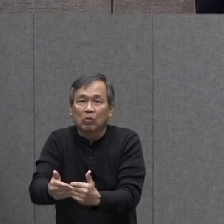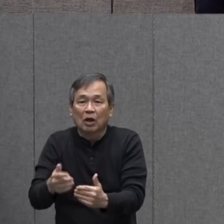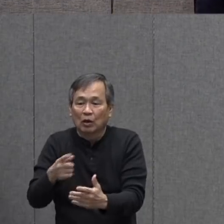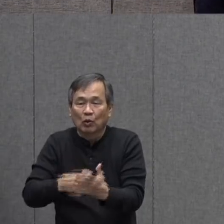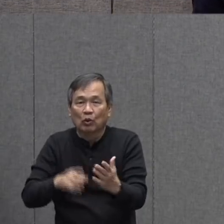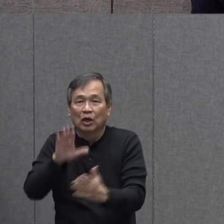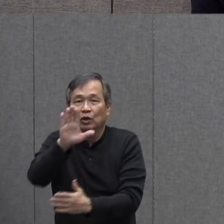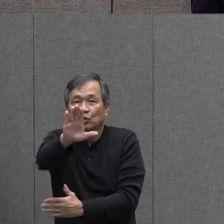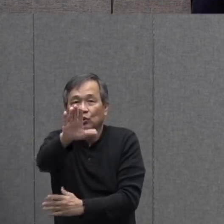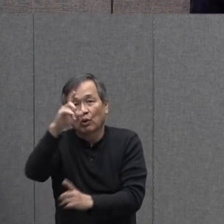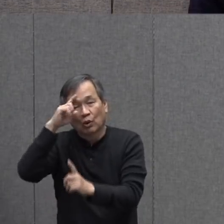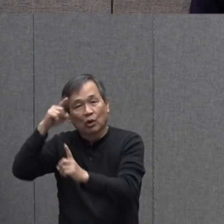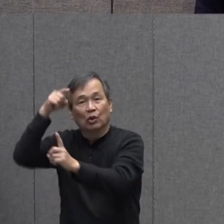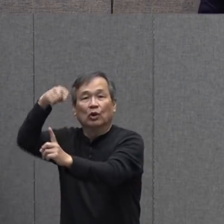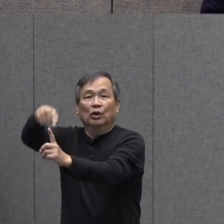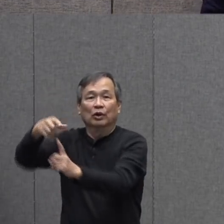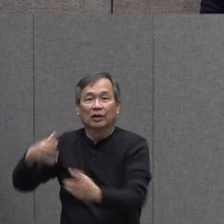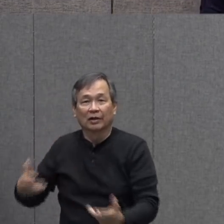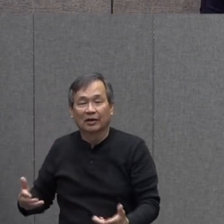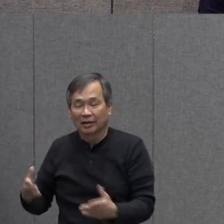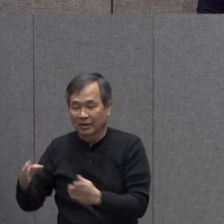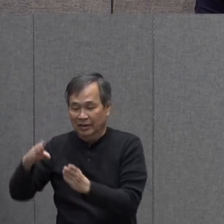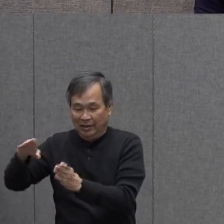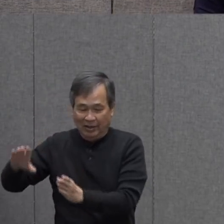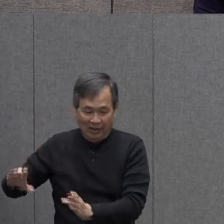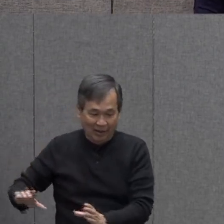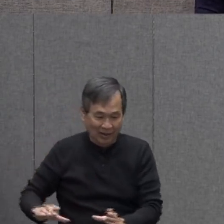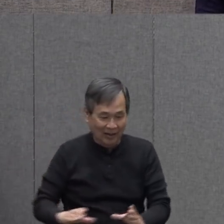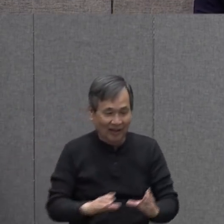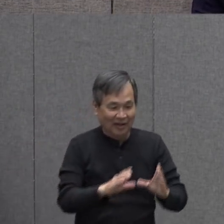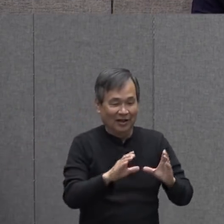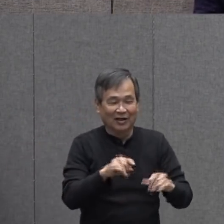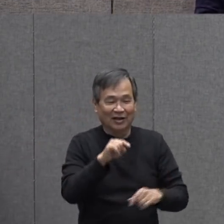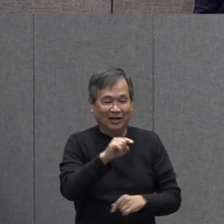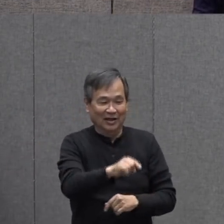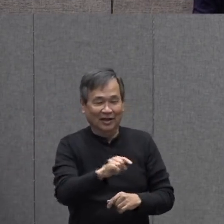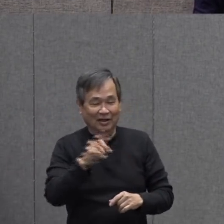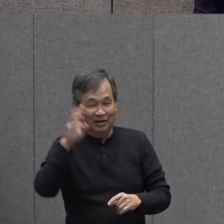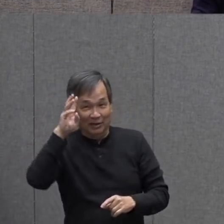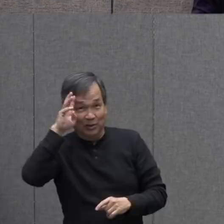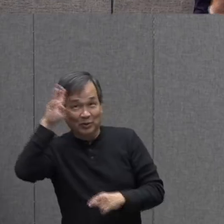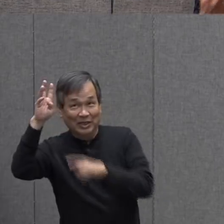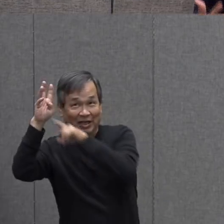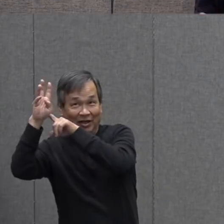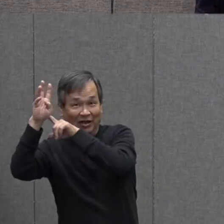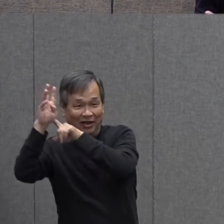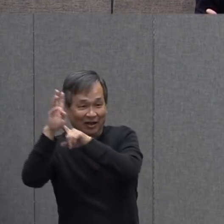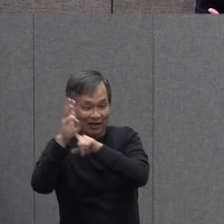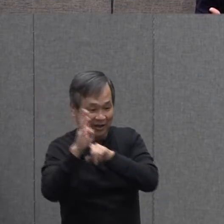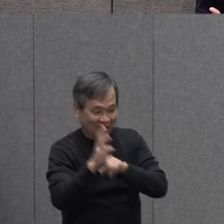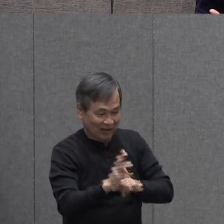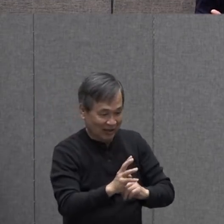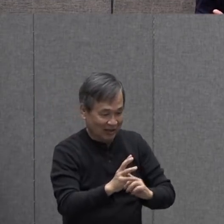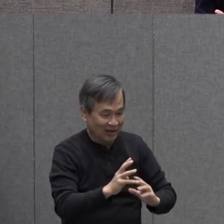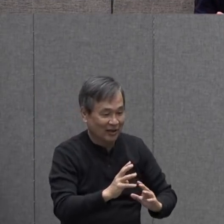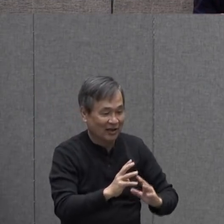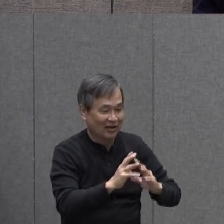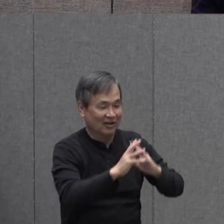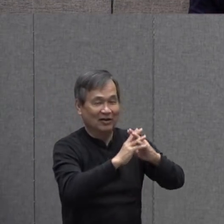Think about then, how you're gonna create and build it. So create and build it, whatever that thing is that you wanna make.